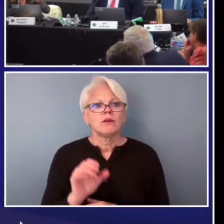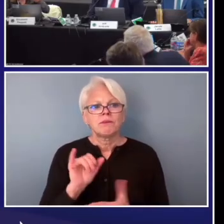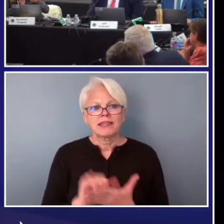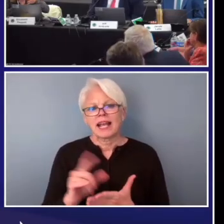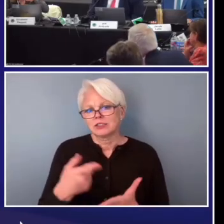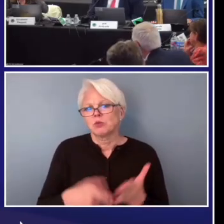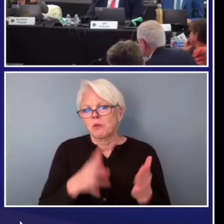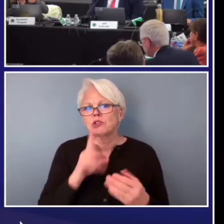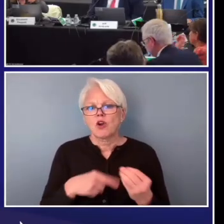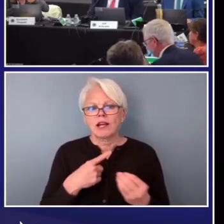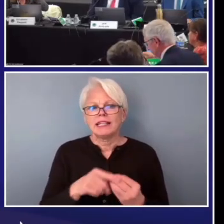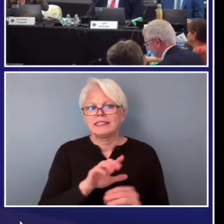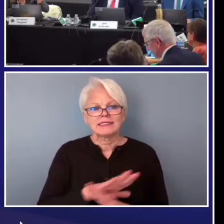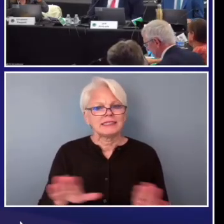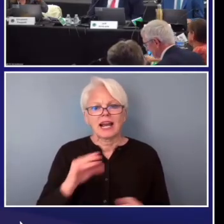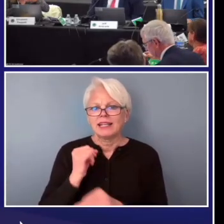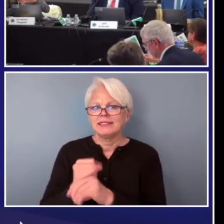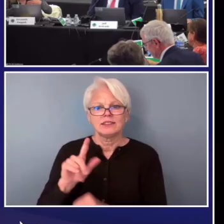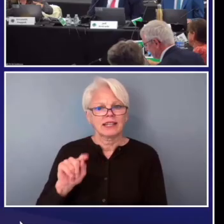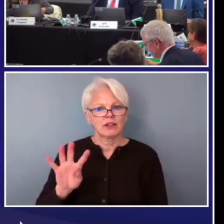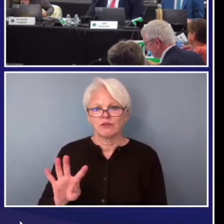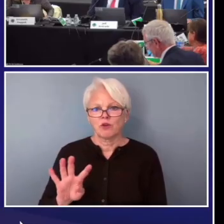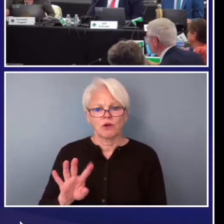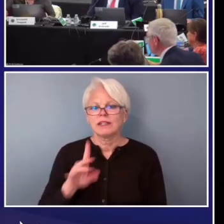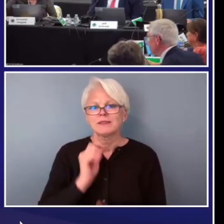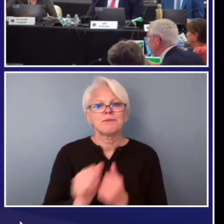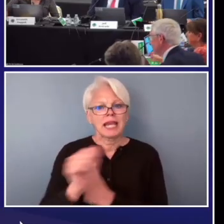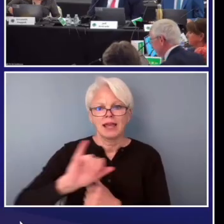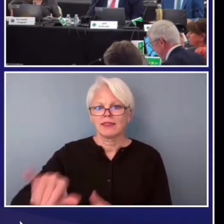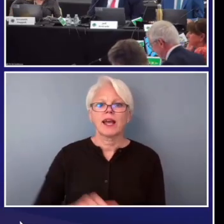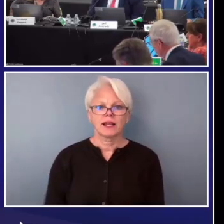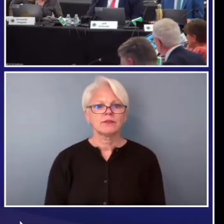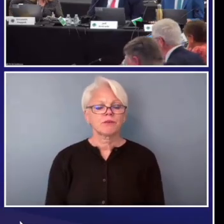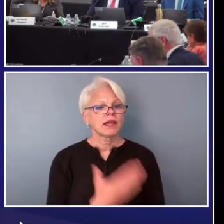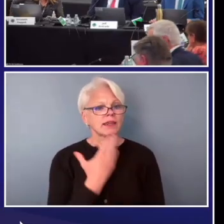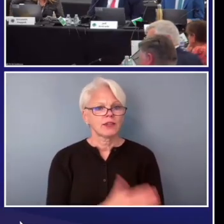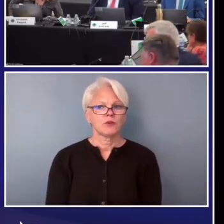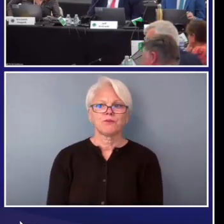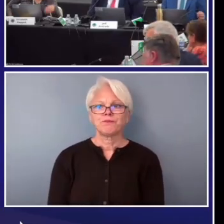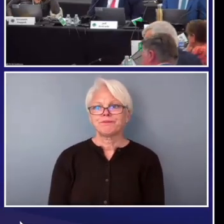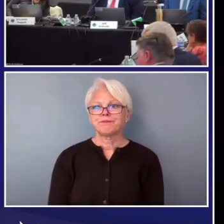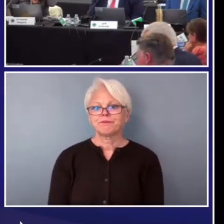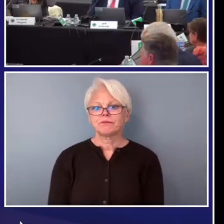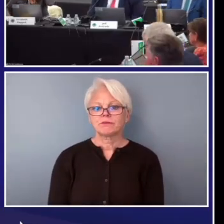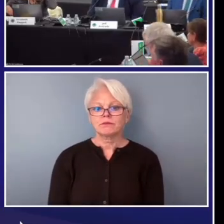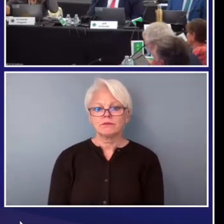It's not the institutional title 4, but it would be beyond that. Thank you. Mark, any brief follow-up before I move on?